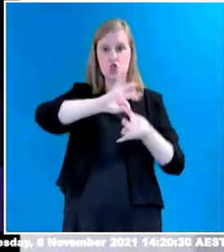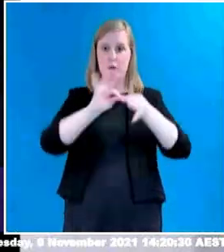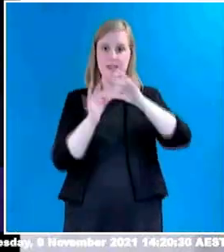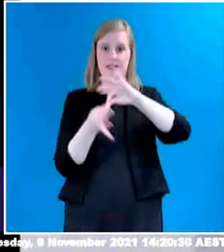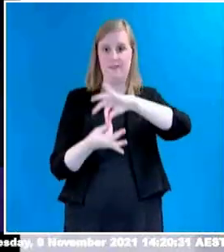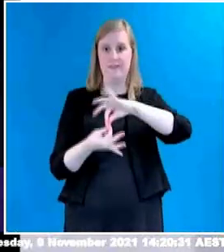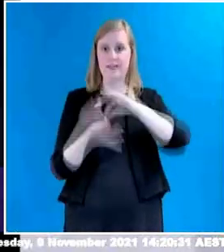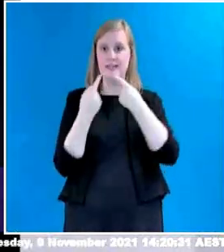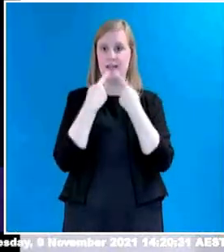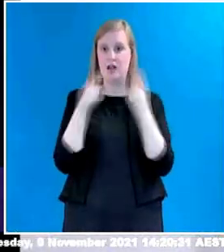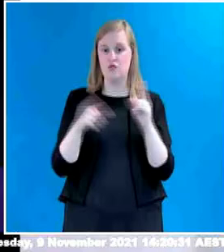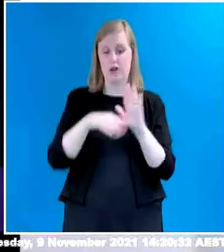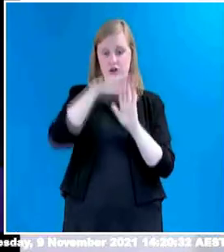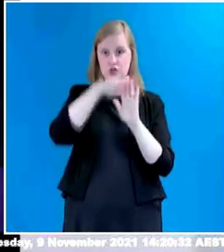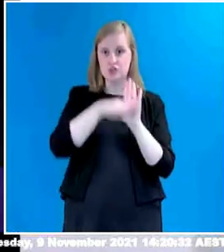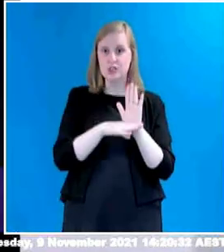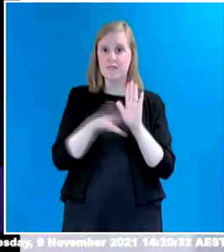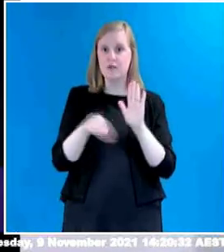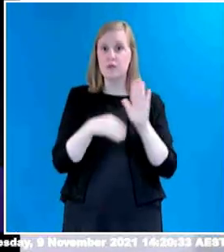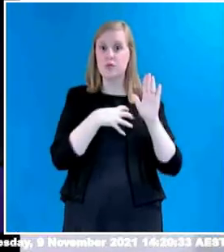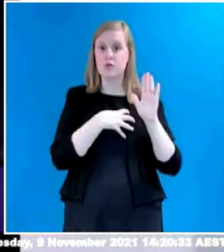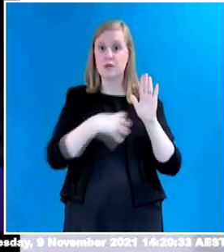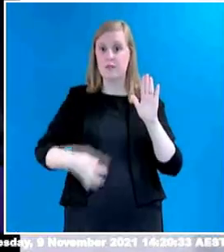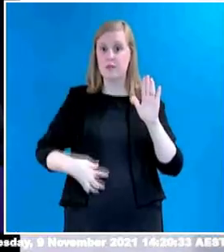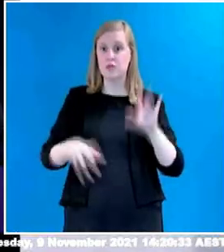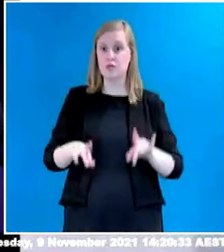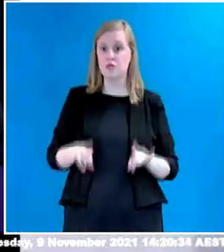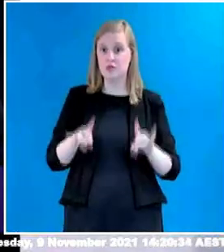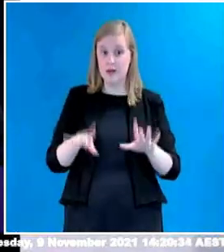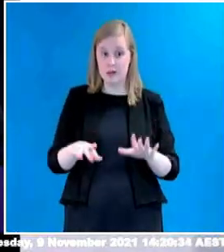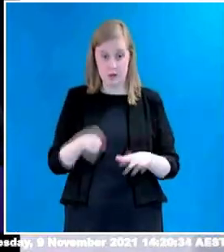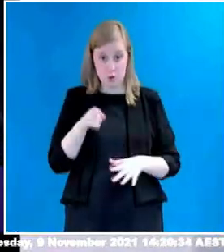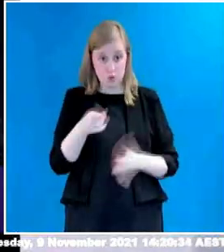Have you got that? Yes, we do. Yes.